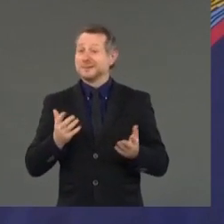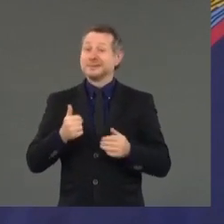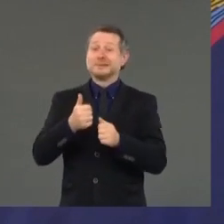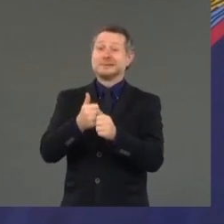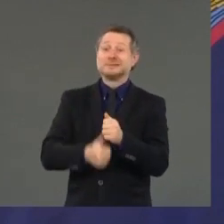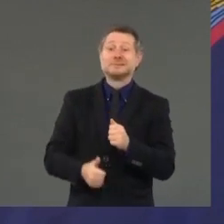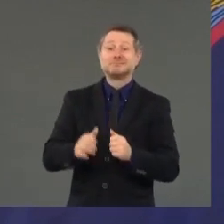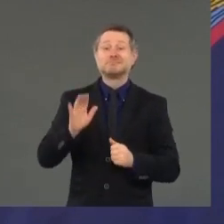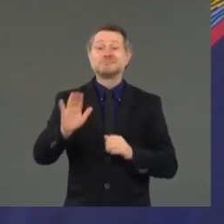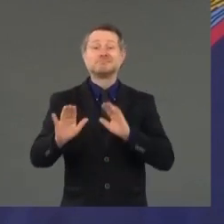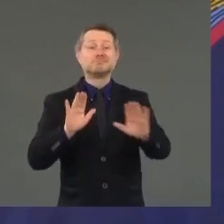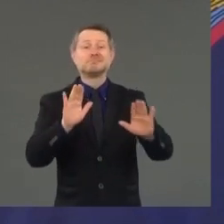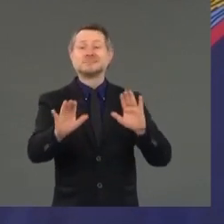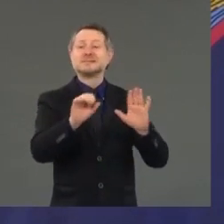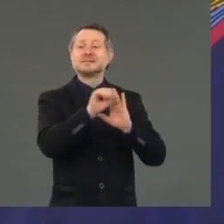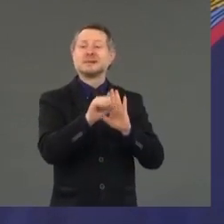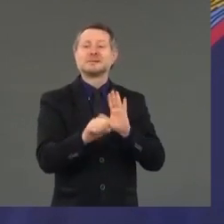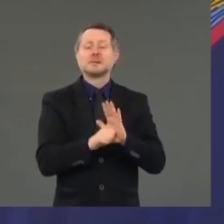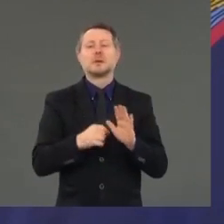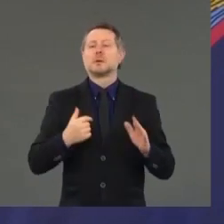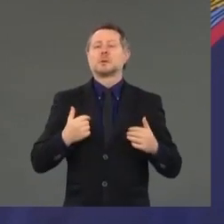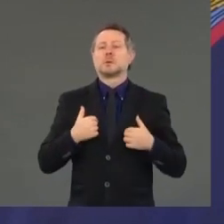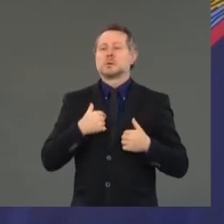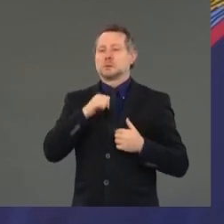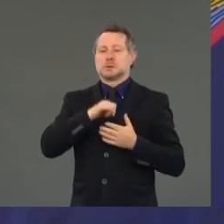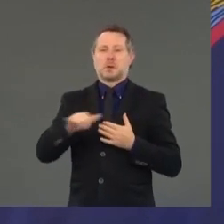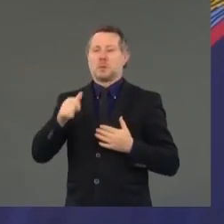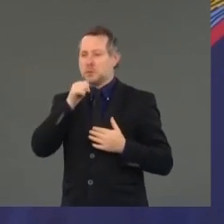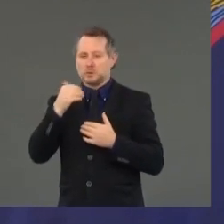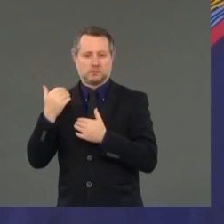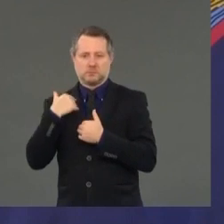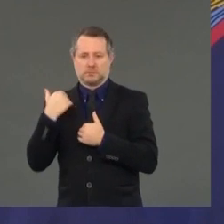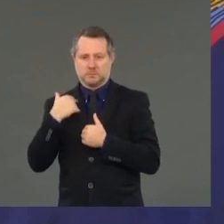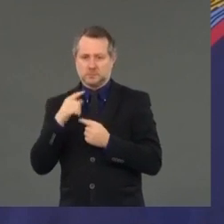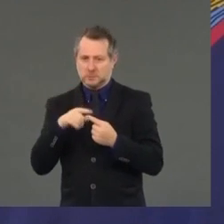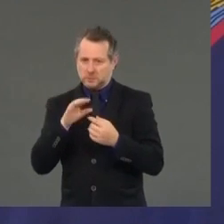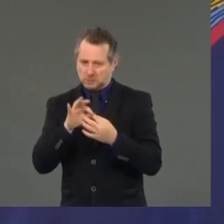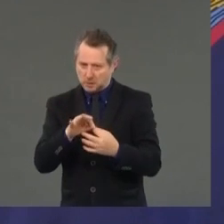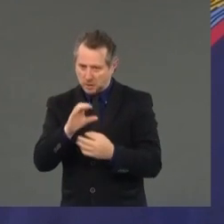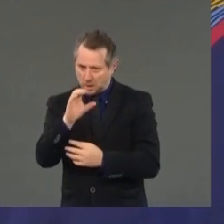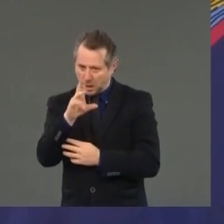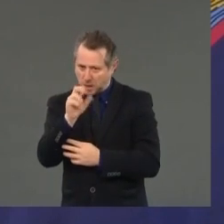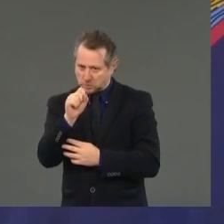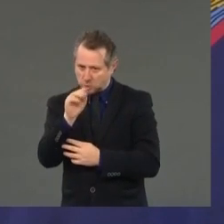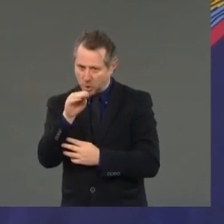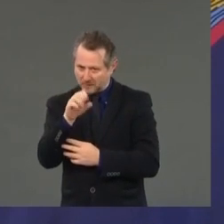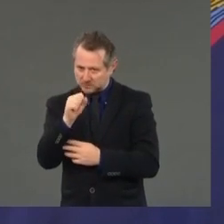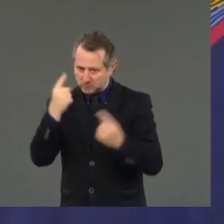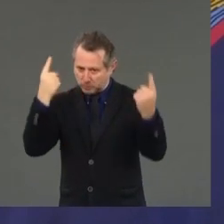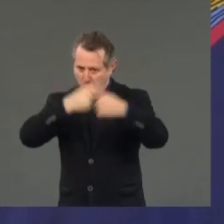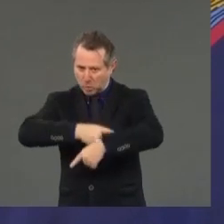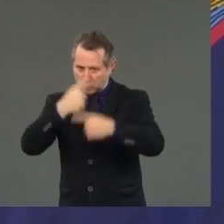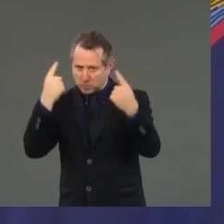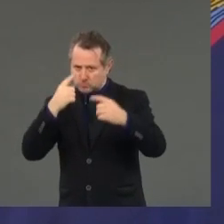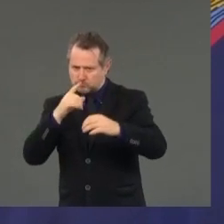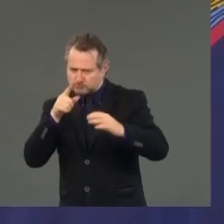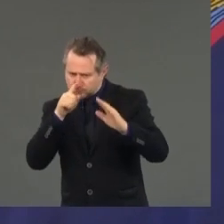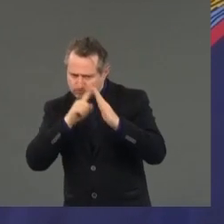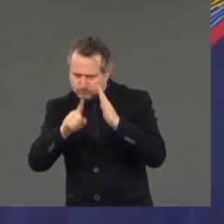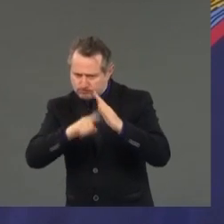WE ARE WATCHING IT. THE ABILITY OF A STATE -- WE